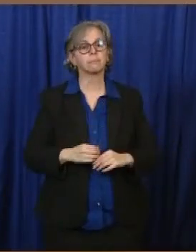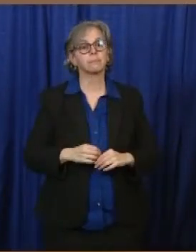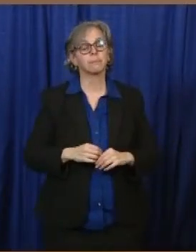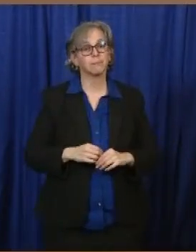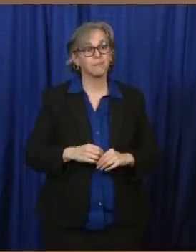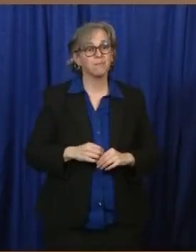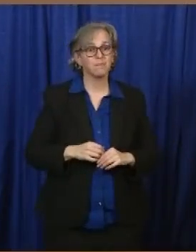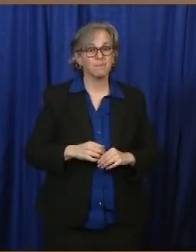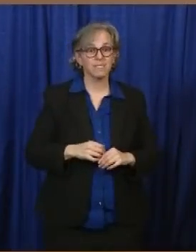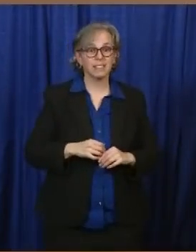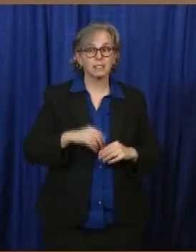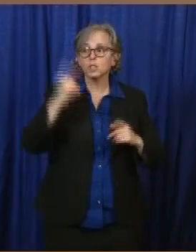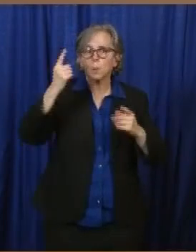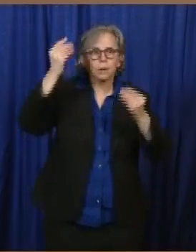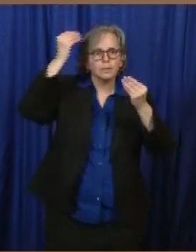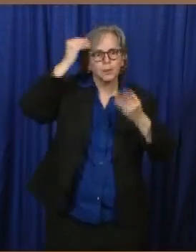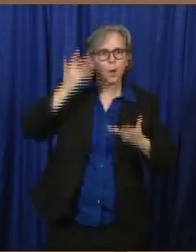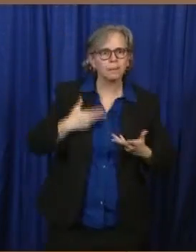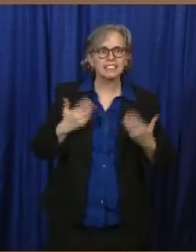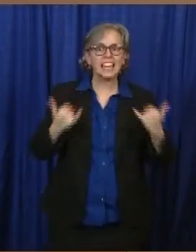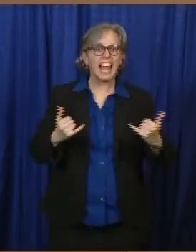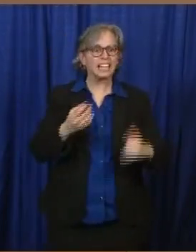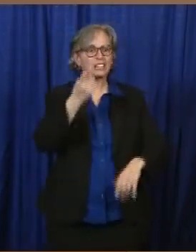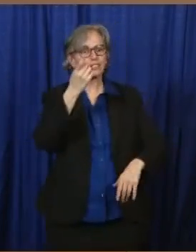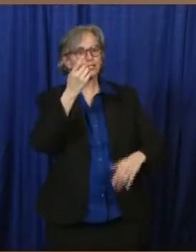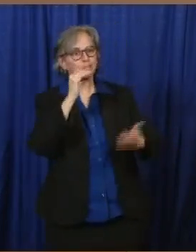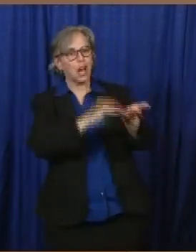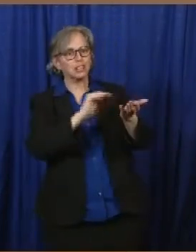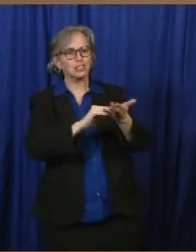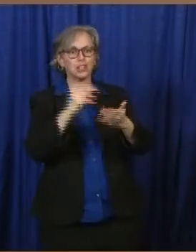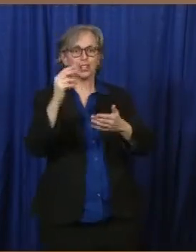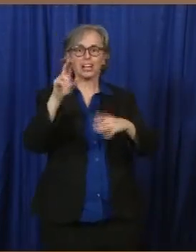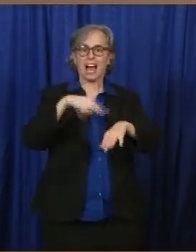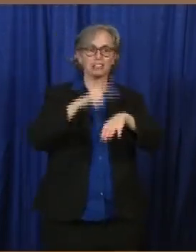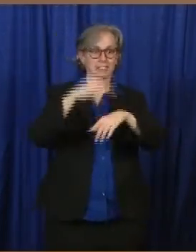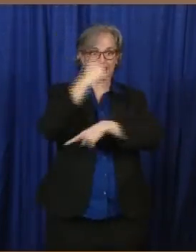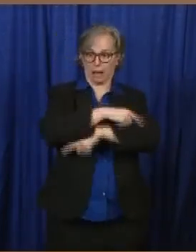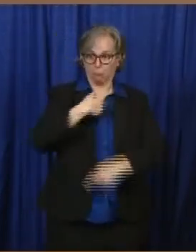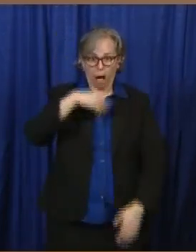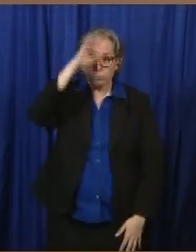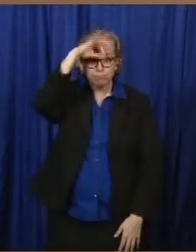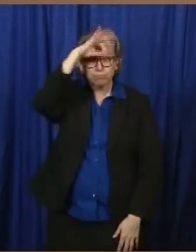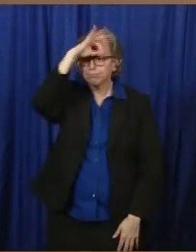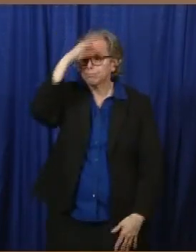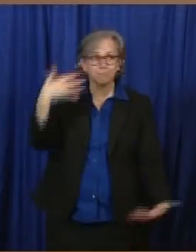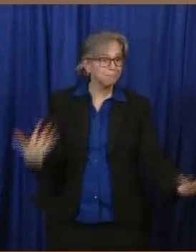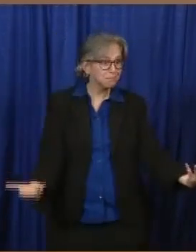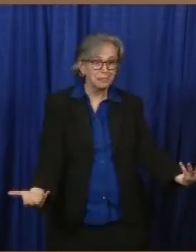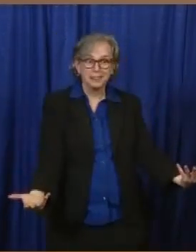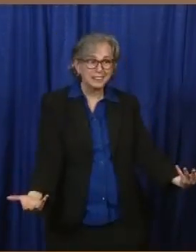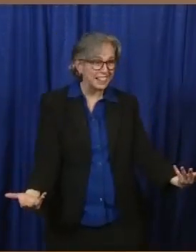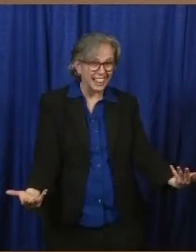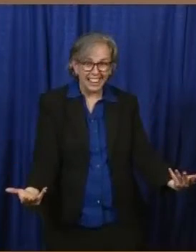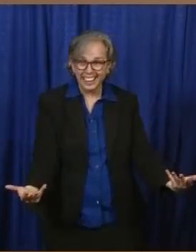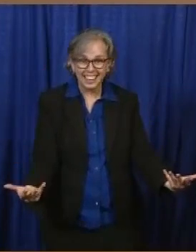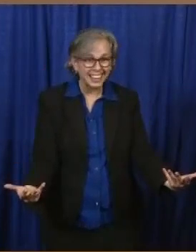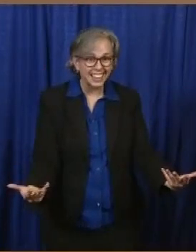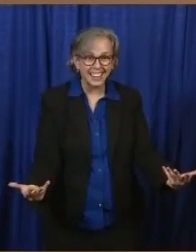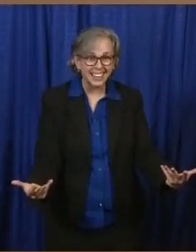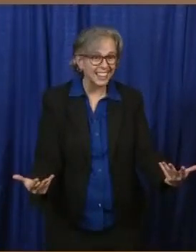THAT HAS TO TALK TO EACH OTHER. THAT IS A SYSTEM THAT WE ARE BUILDING . SOMEONE HAS TOLD ME THAT IT IS DOCTORS DAY, WHICH